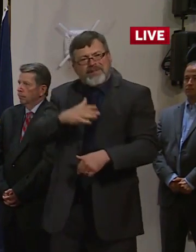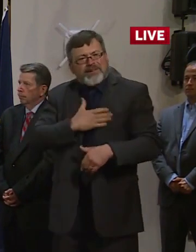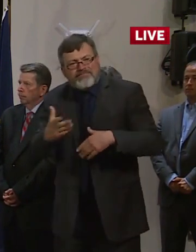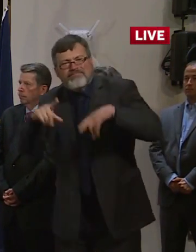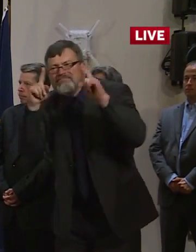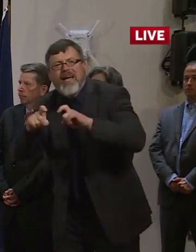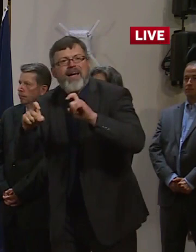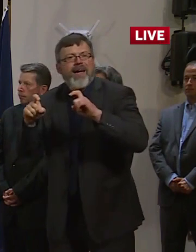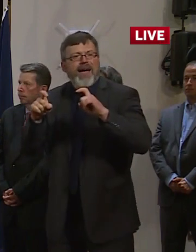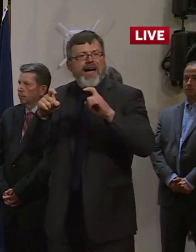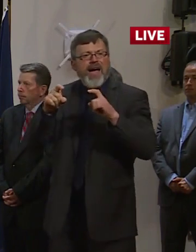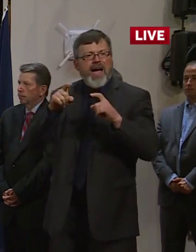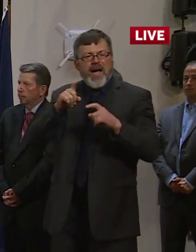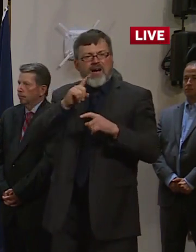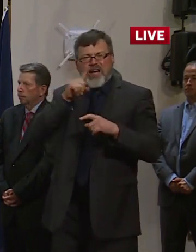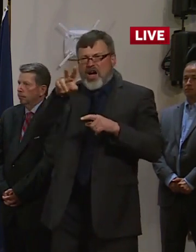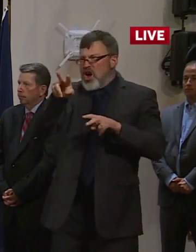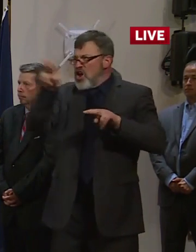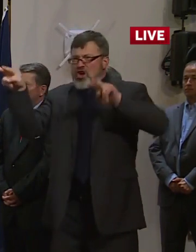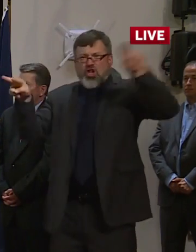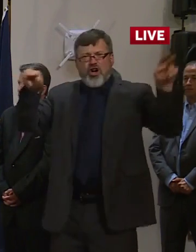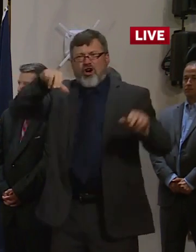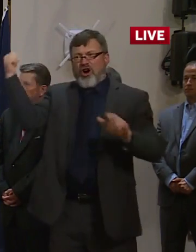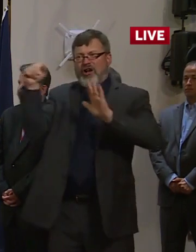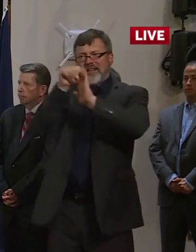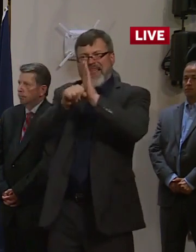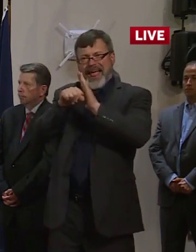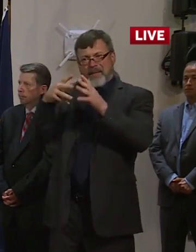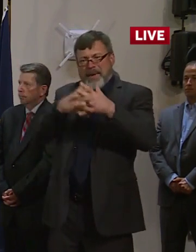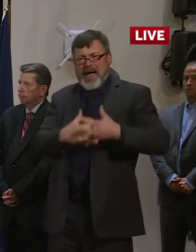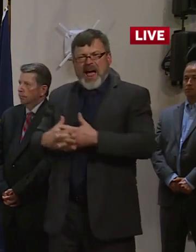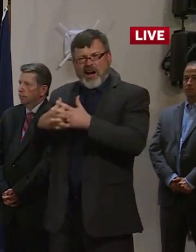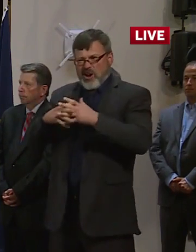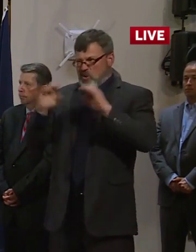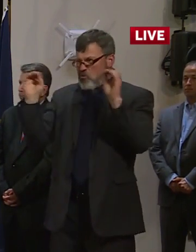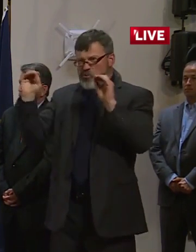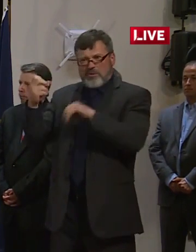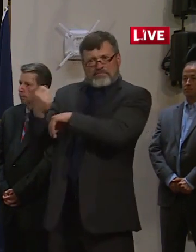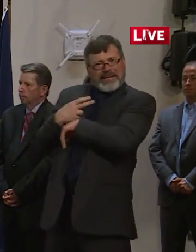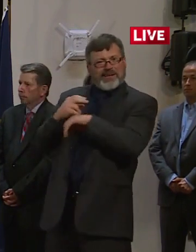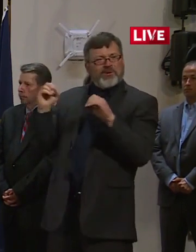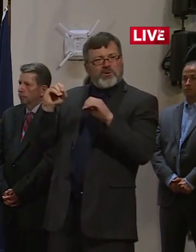VIRUS FROM SPREADING AND STEPPING UP TO GET VACCINATED.